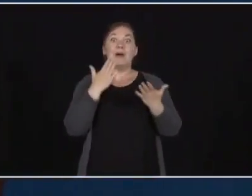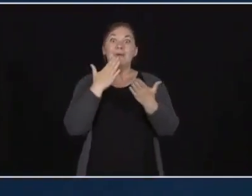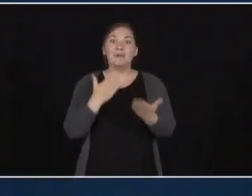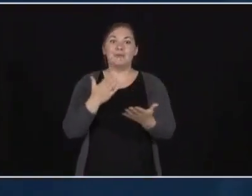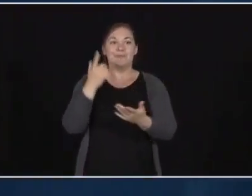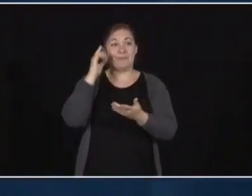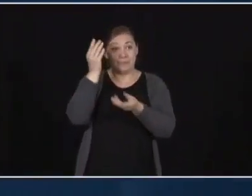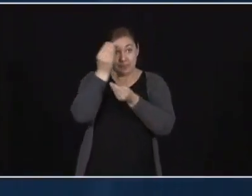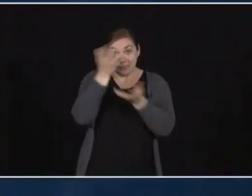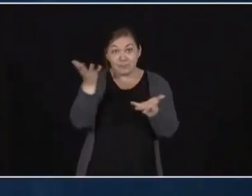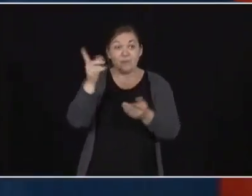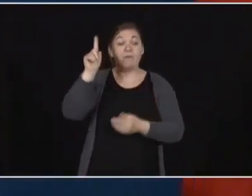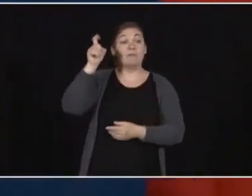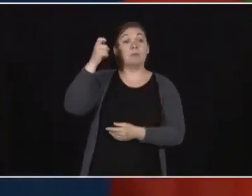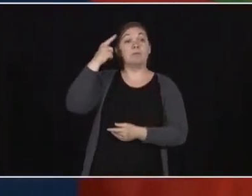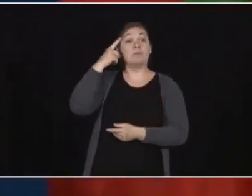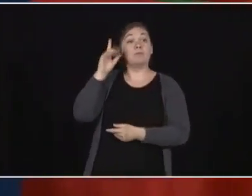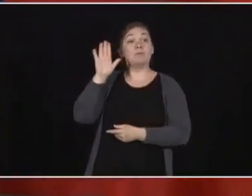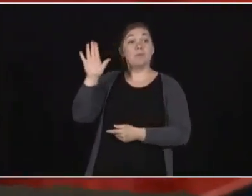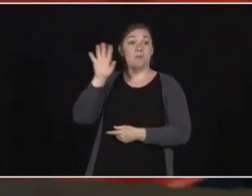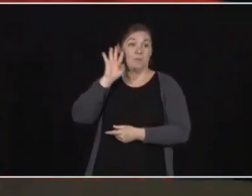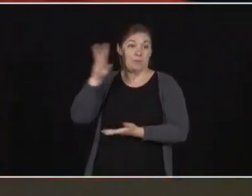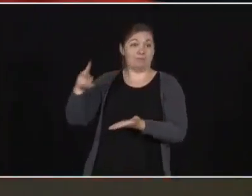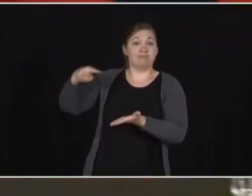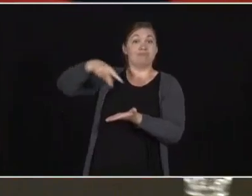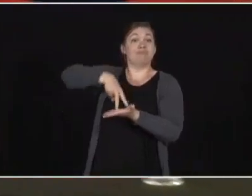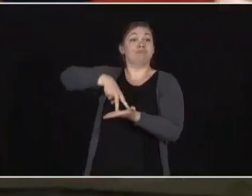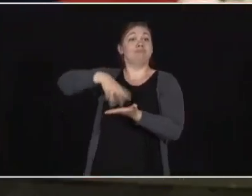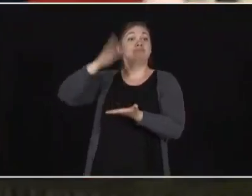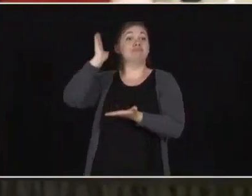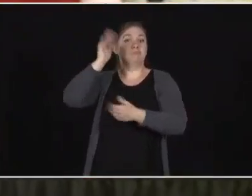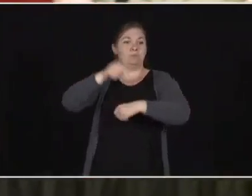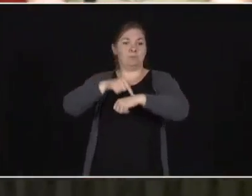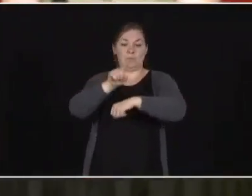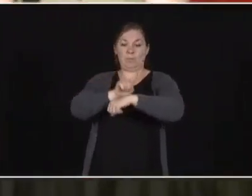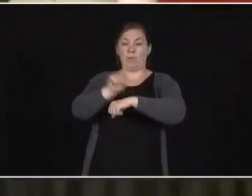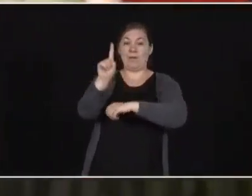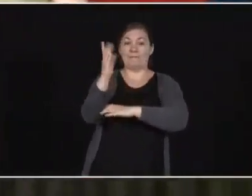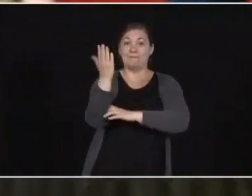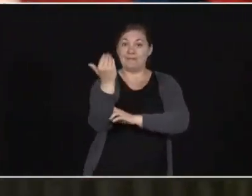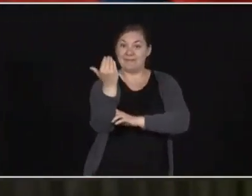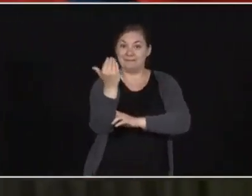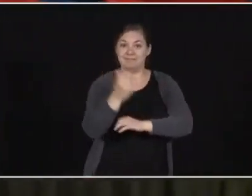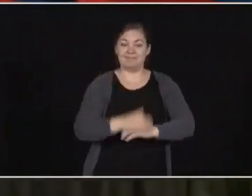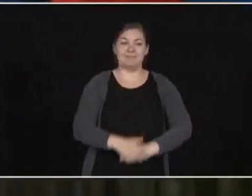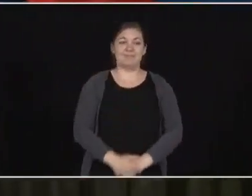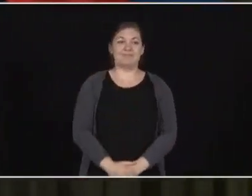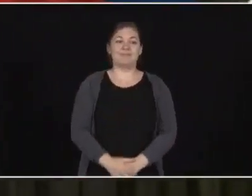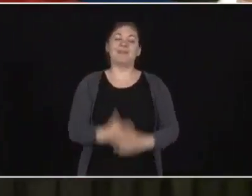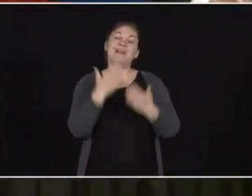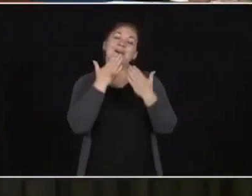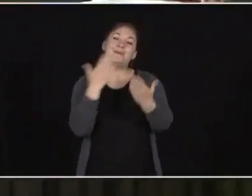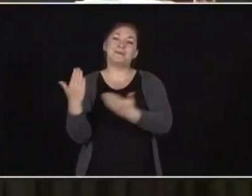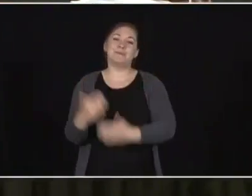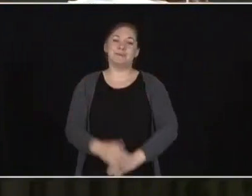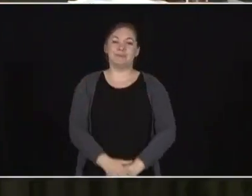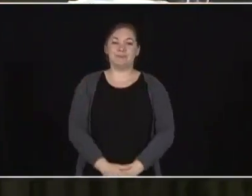in understanding this disease. Thank you everyone and Justin update the premier's press conference will now start at 115. Thank you everyone. Thank you.